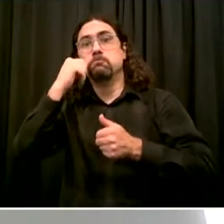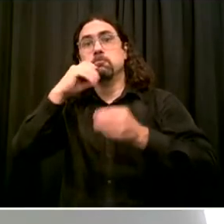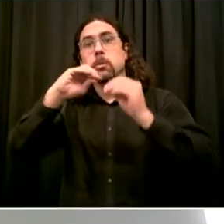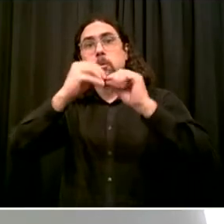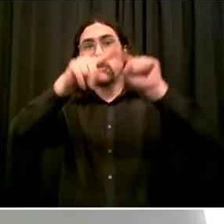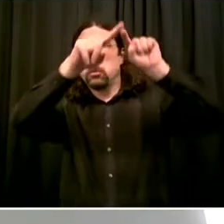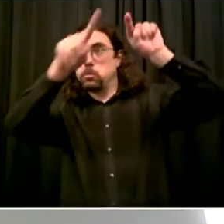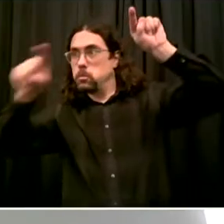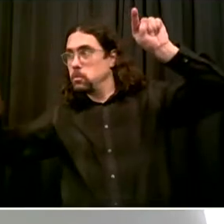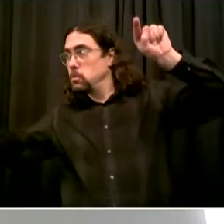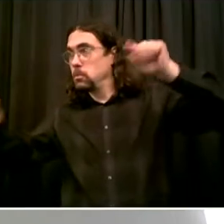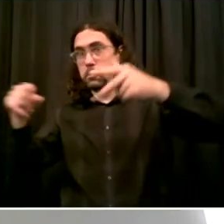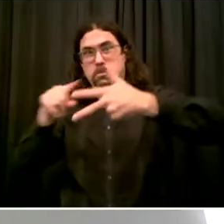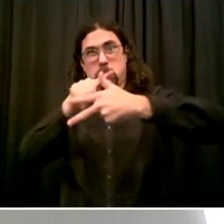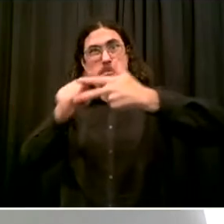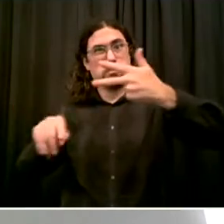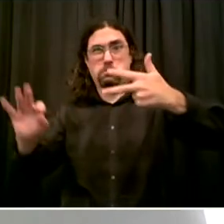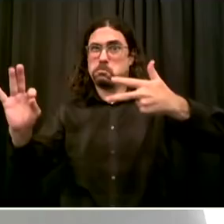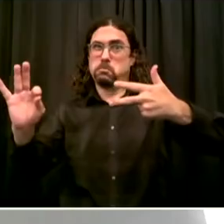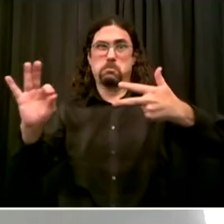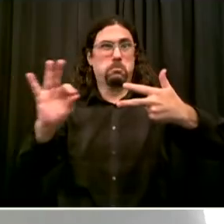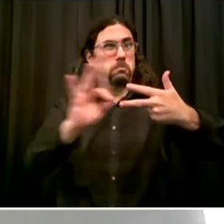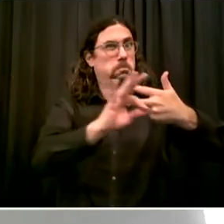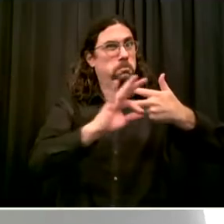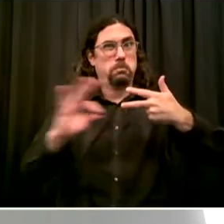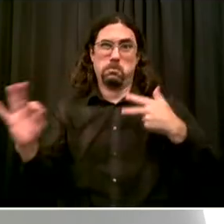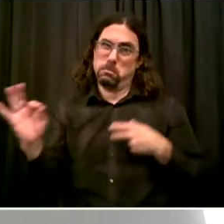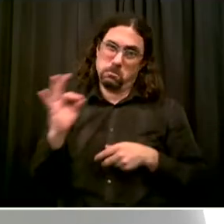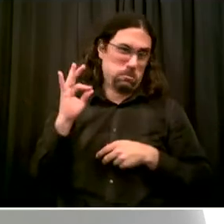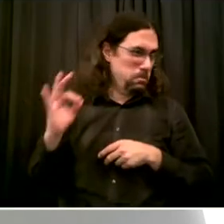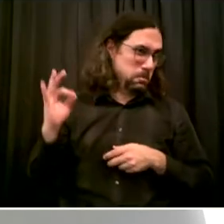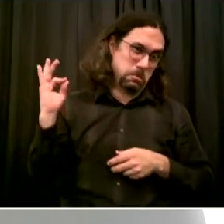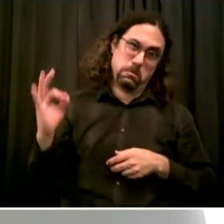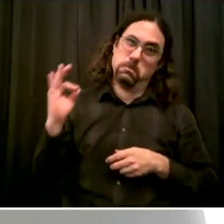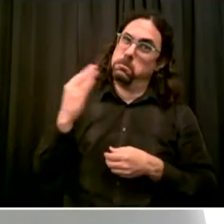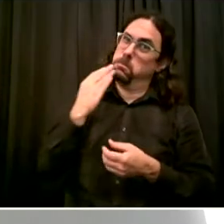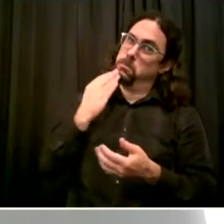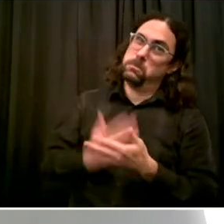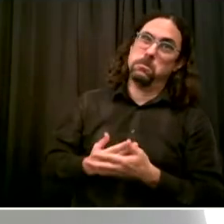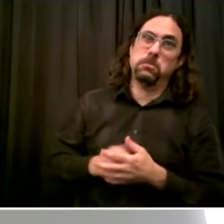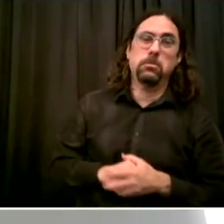MAYOR SAID. THE INDICATORS WE ARE USING ARE